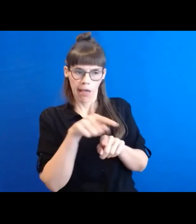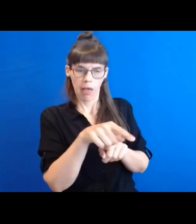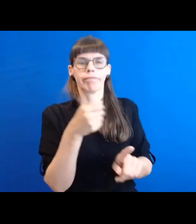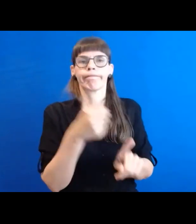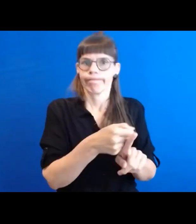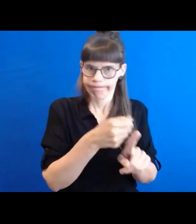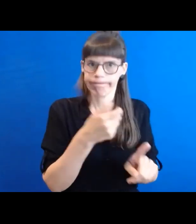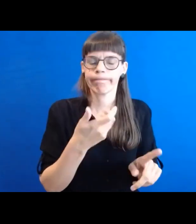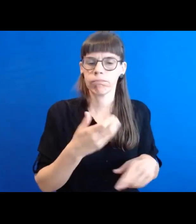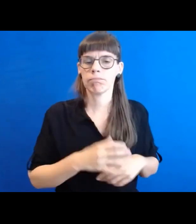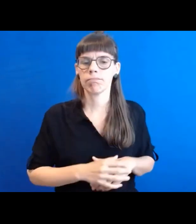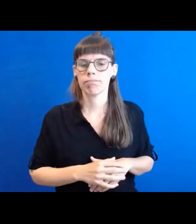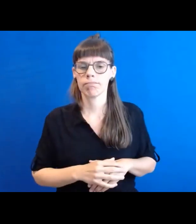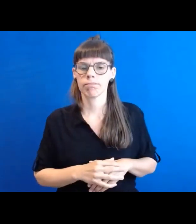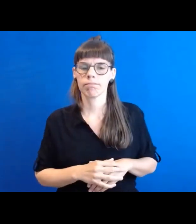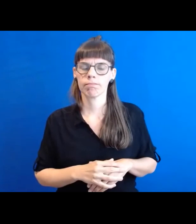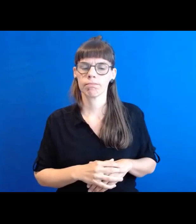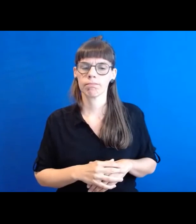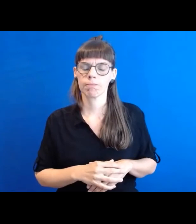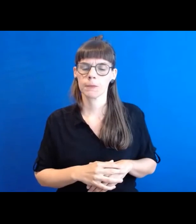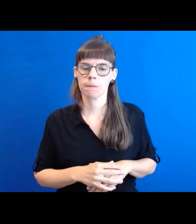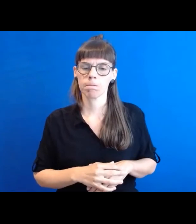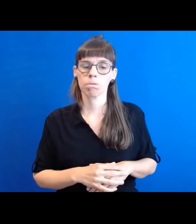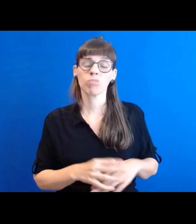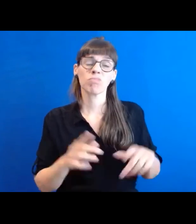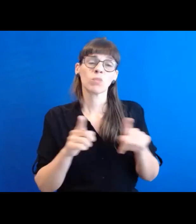in countries which received them. When we speak about